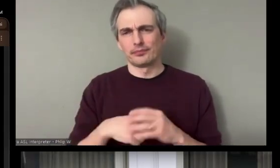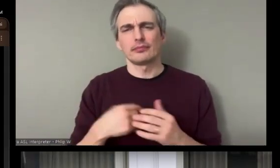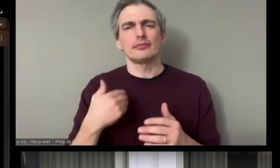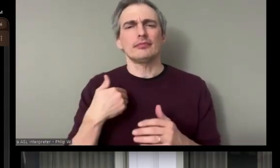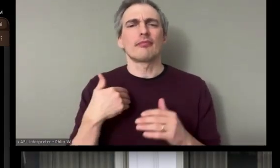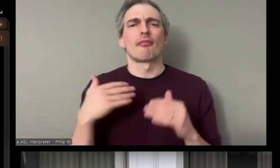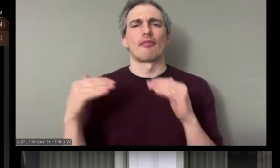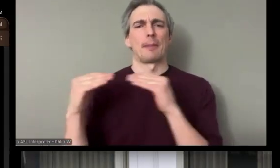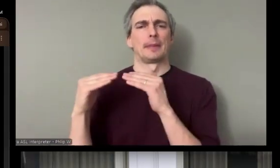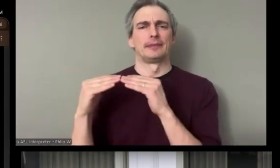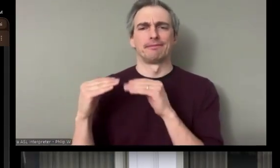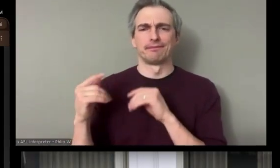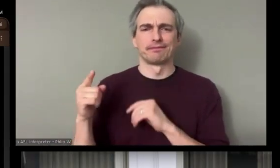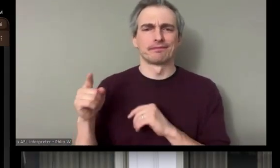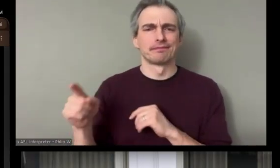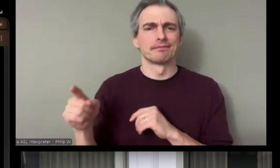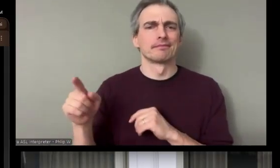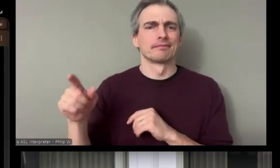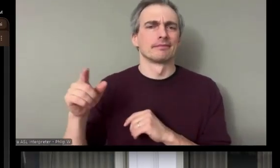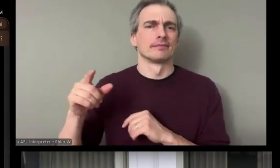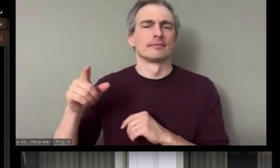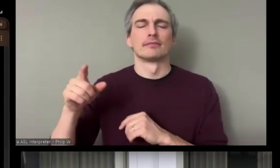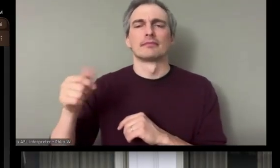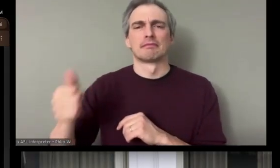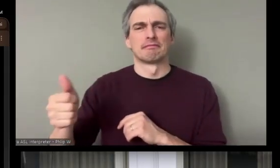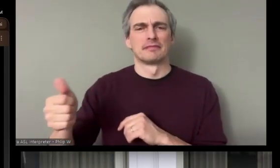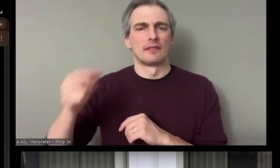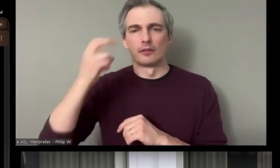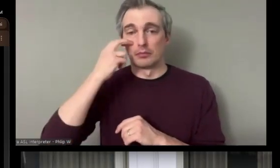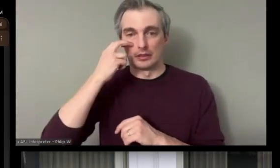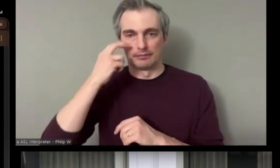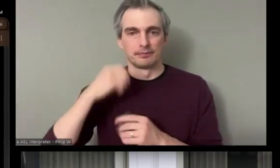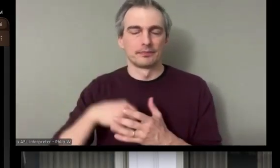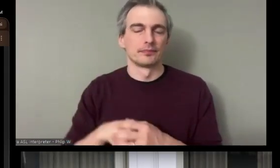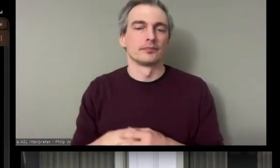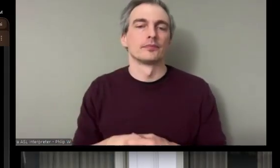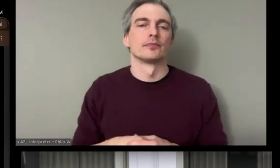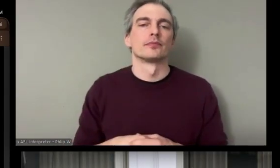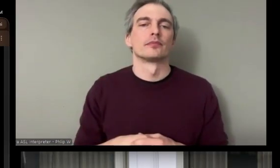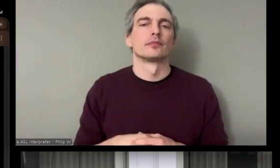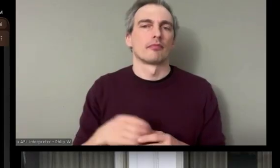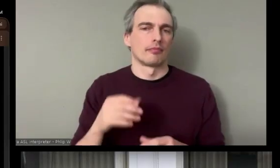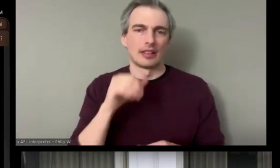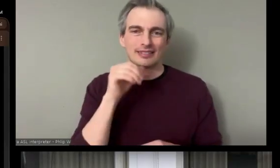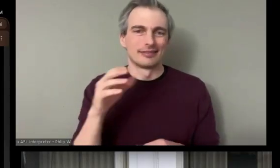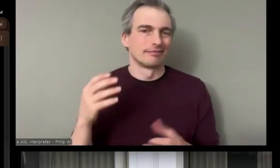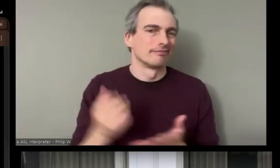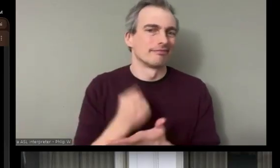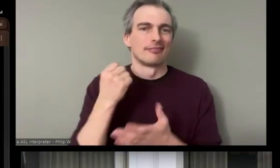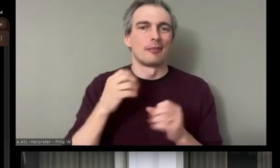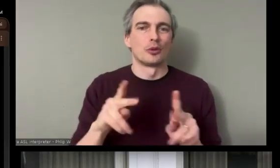I didn't get to practice this before. But knowing that we had people who were blind in our meetup in the past, having